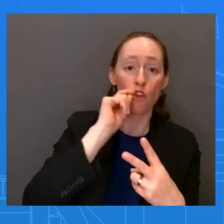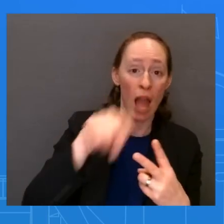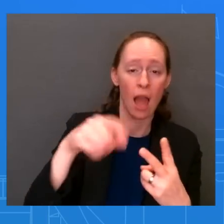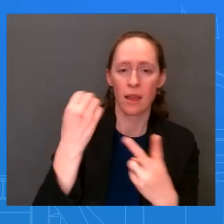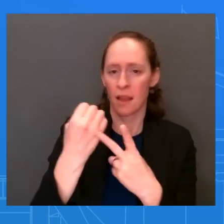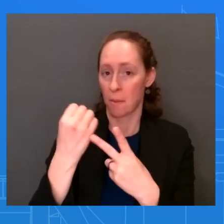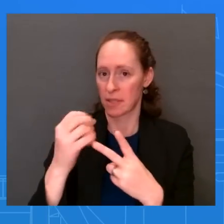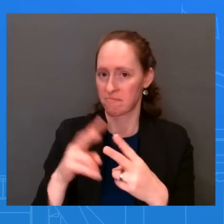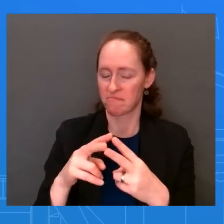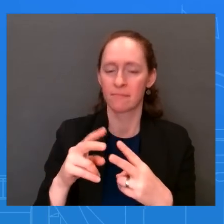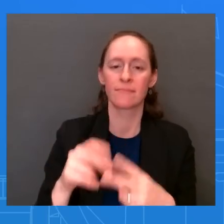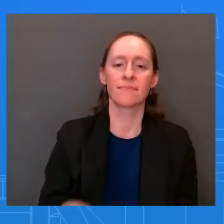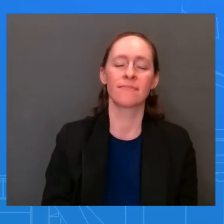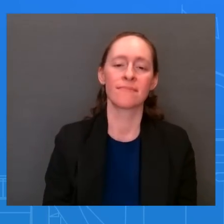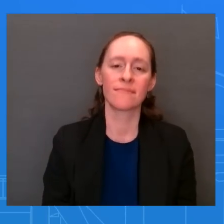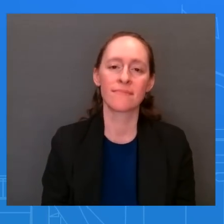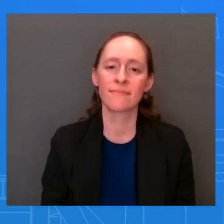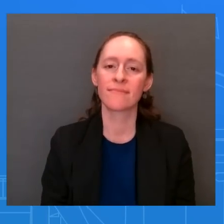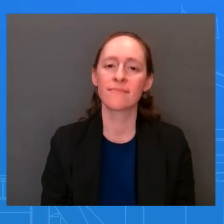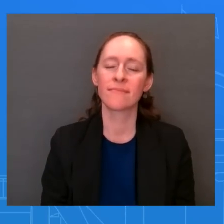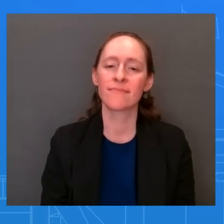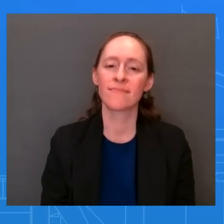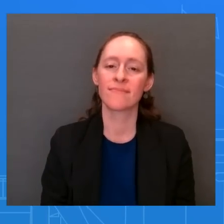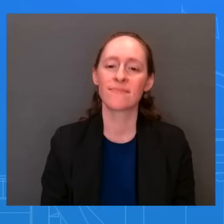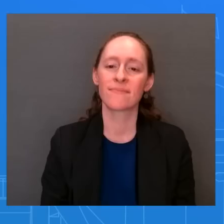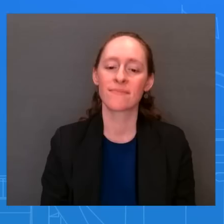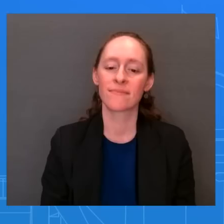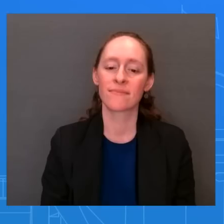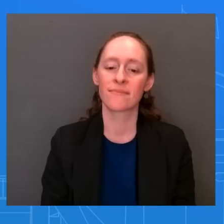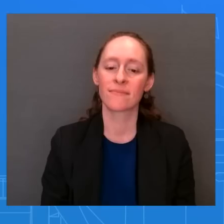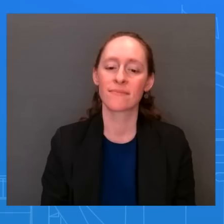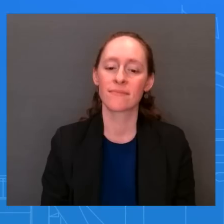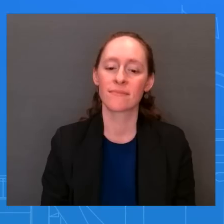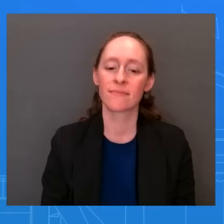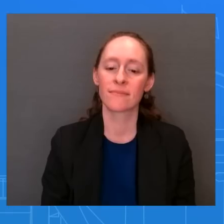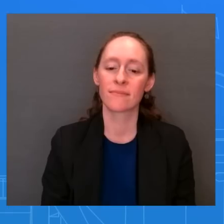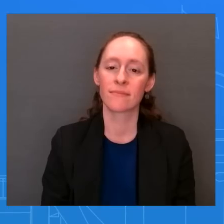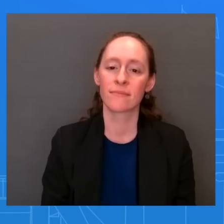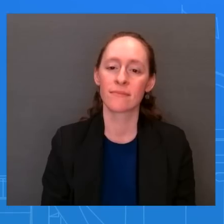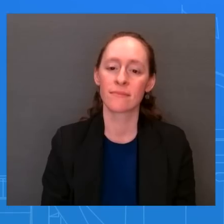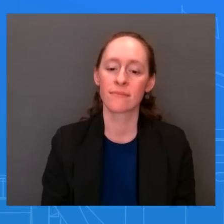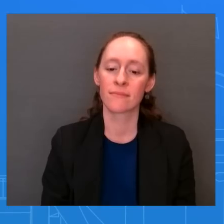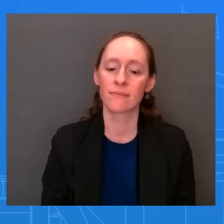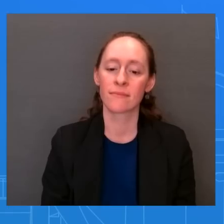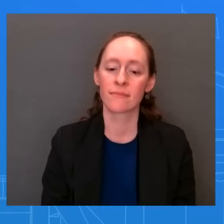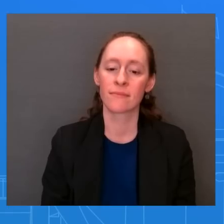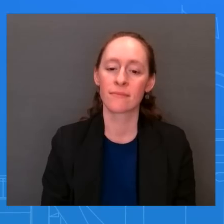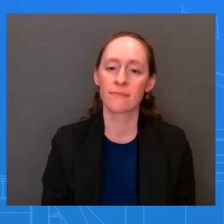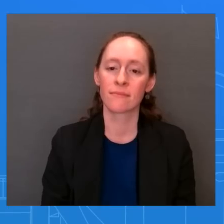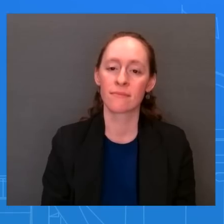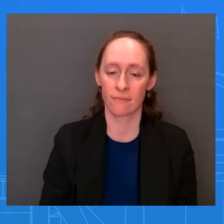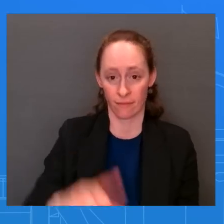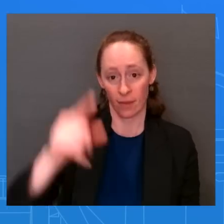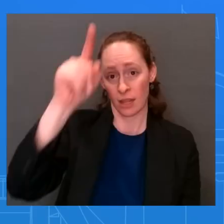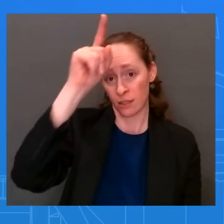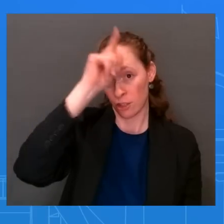are reporting that the Germans won't provide tanks for Ukraine unless the U.S. does exactly the same.